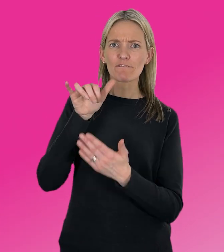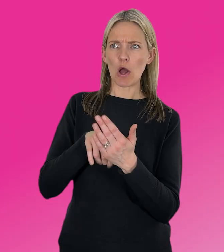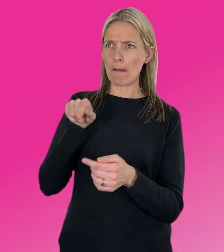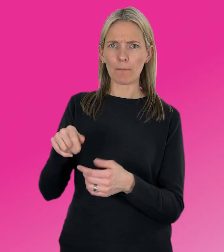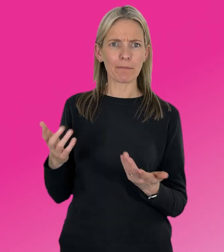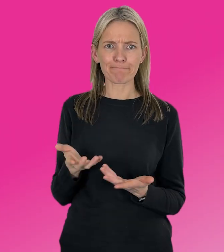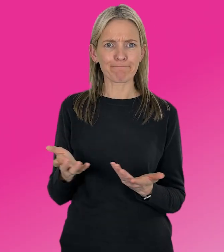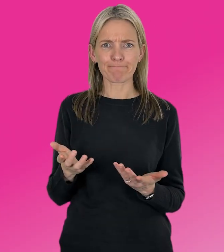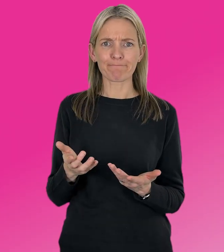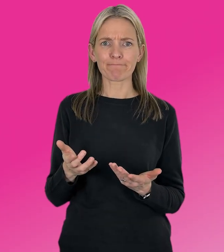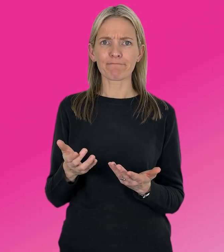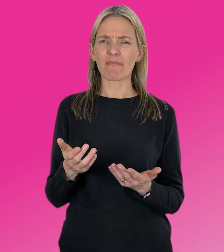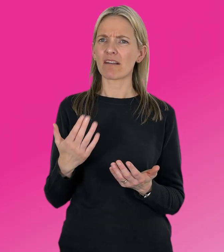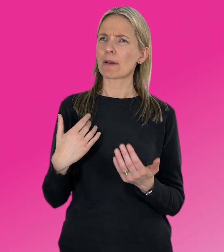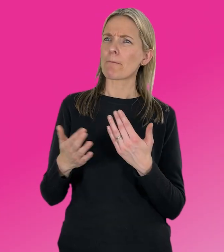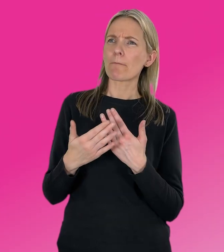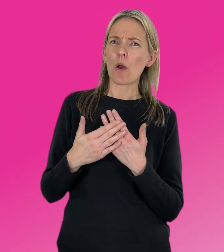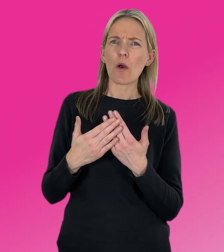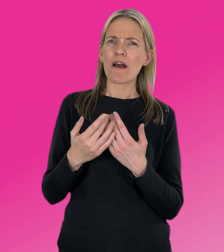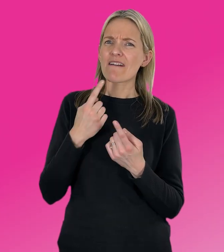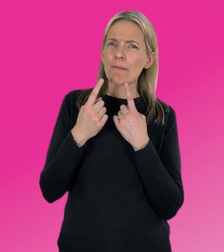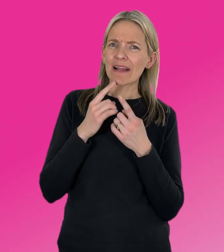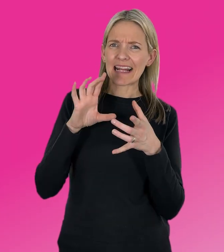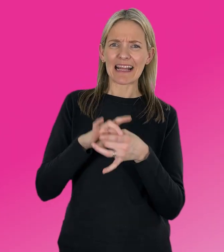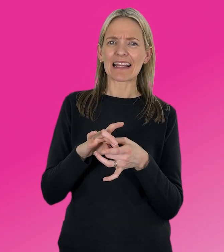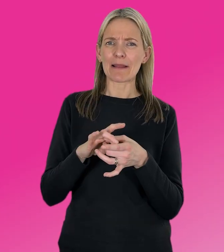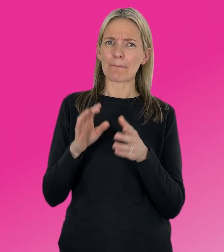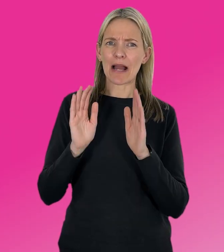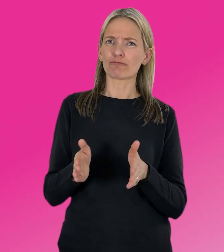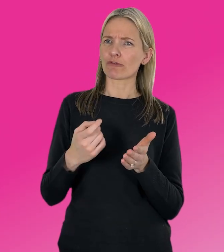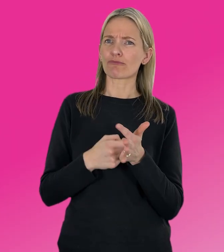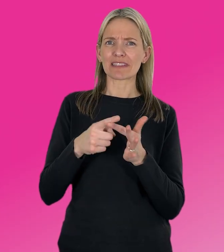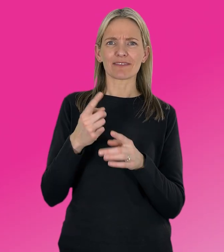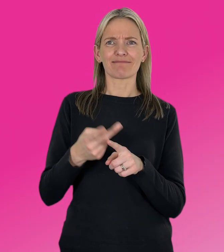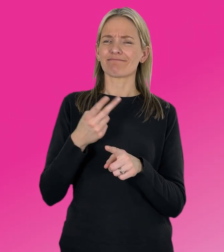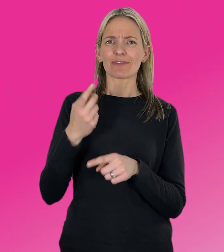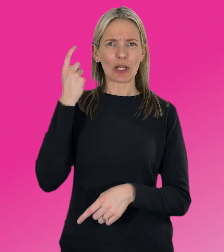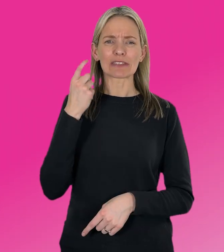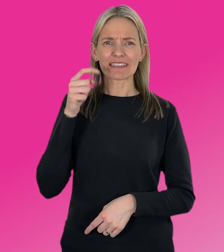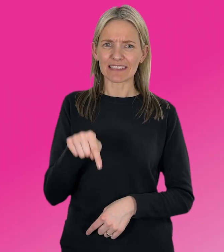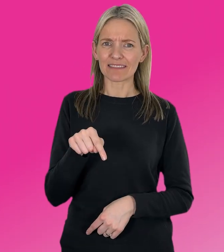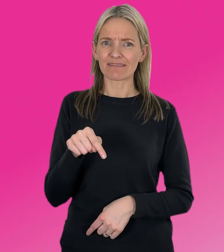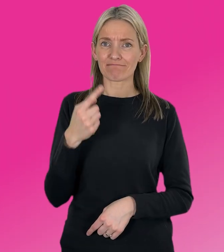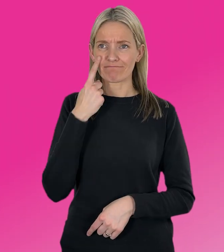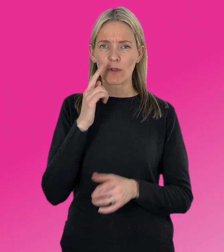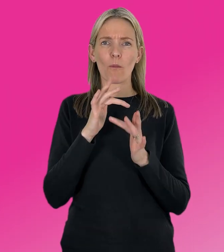To get the form and learn more about a Mandatory Reconsideration,